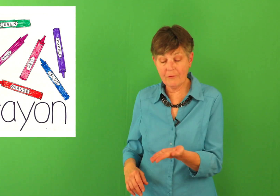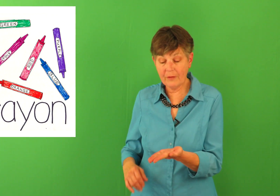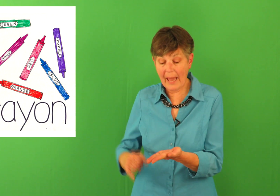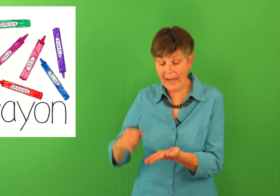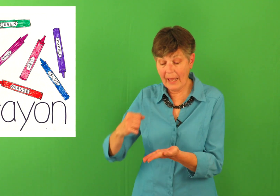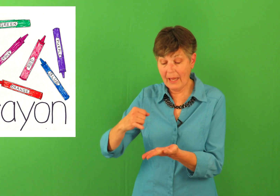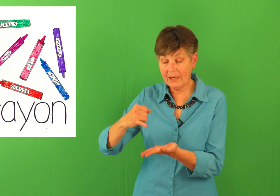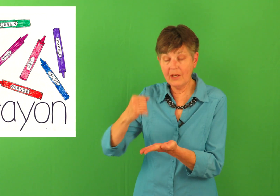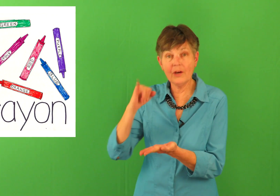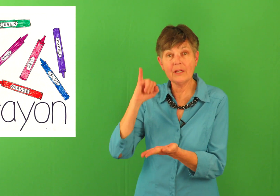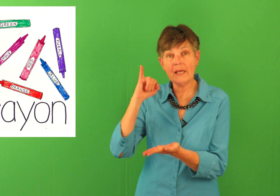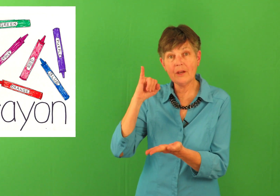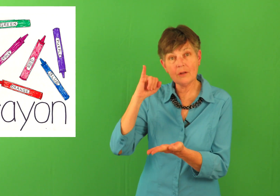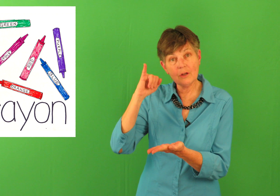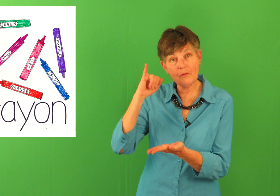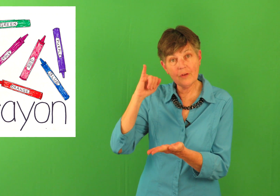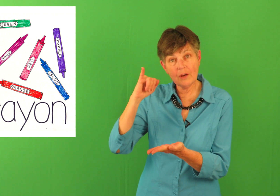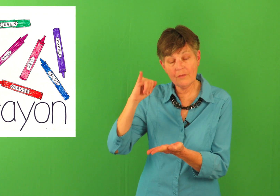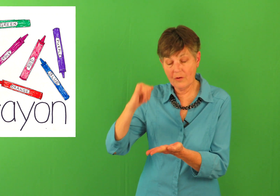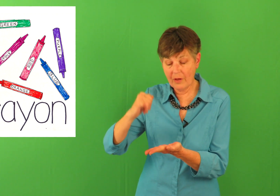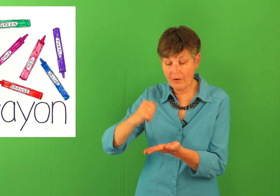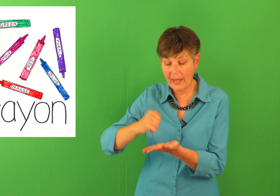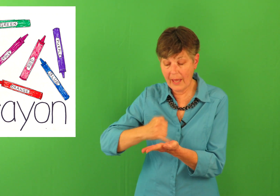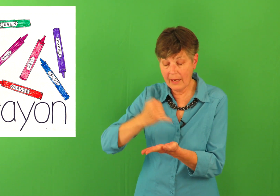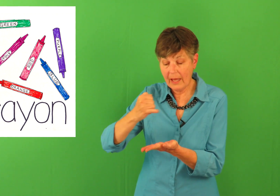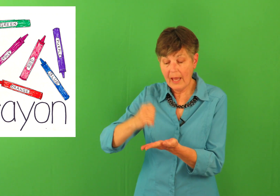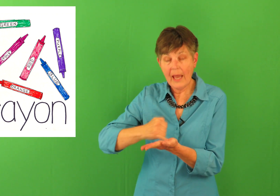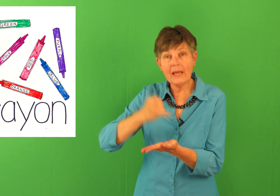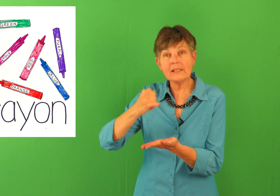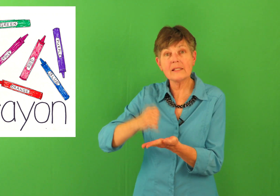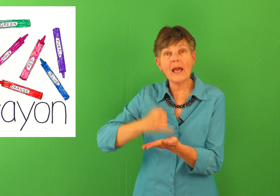flat hand here and take your little finger of your other hand and it's like